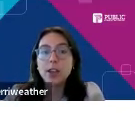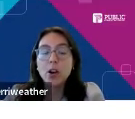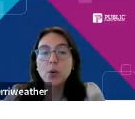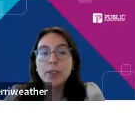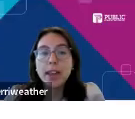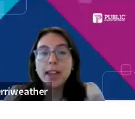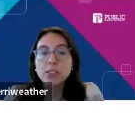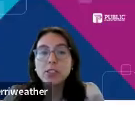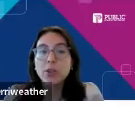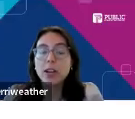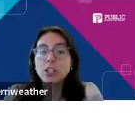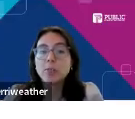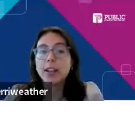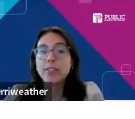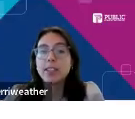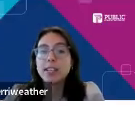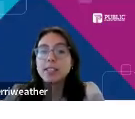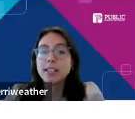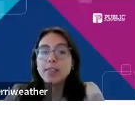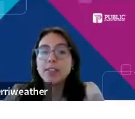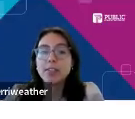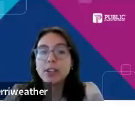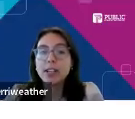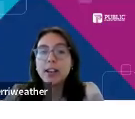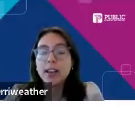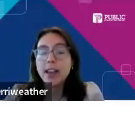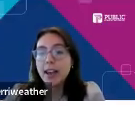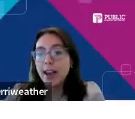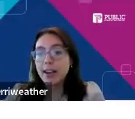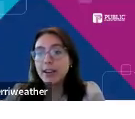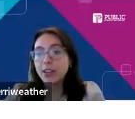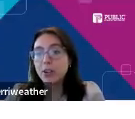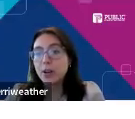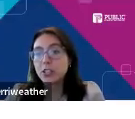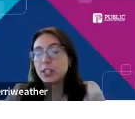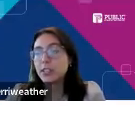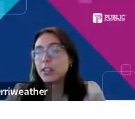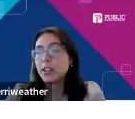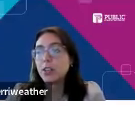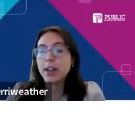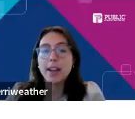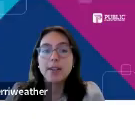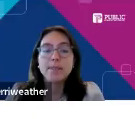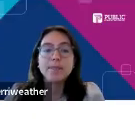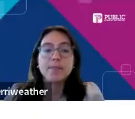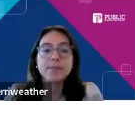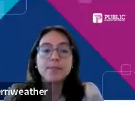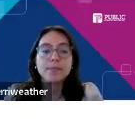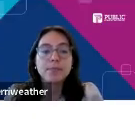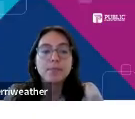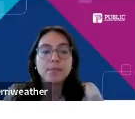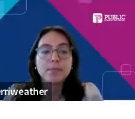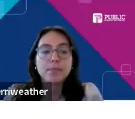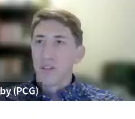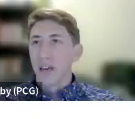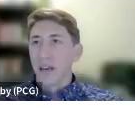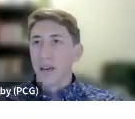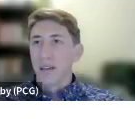So I hope that answers the question, but if it doesn't, feel free to add another question into the Q&A. Thank you, Jackie.